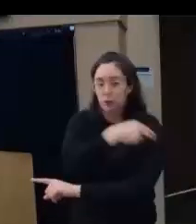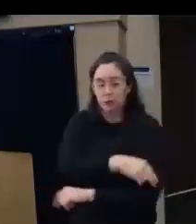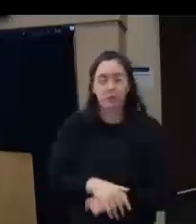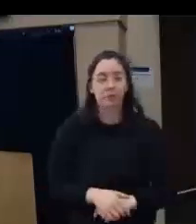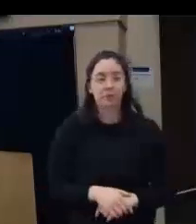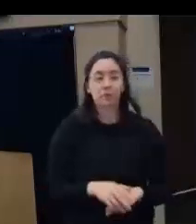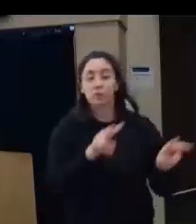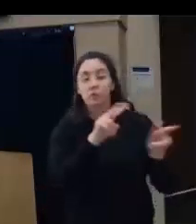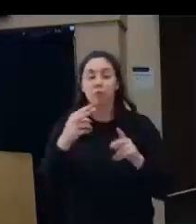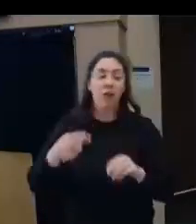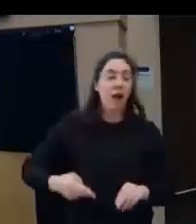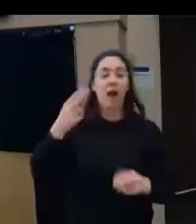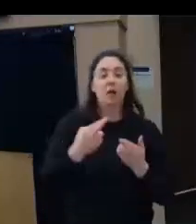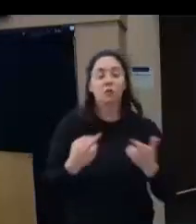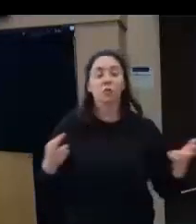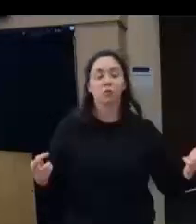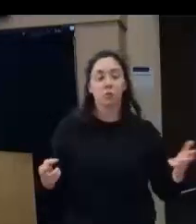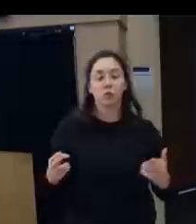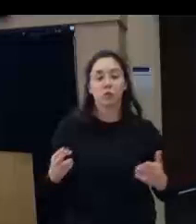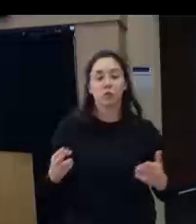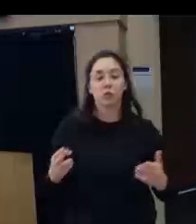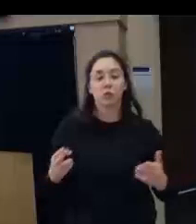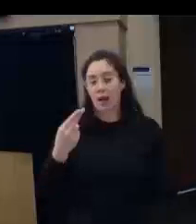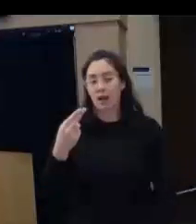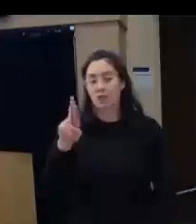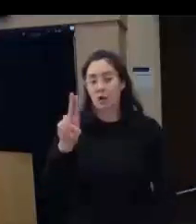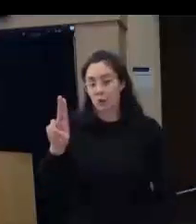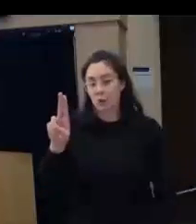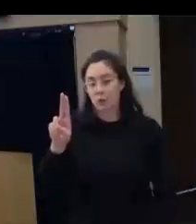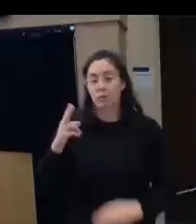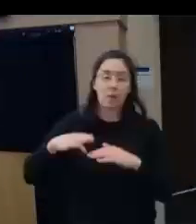at high resource use Admissions and they were defined as those above the 90th percentile for